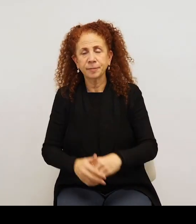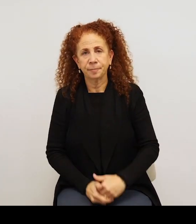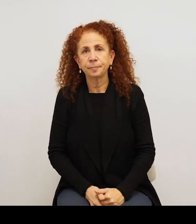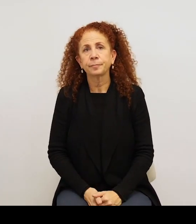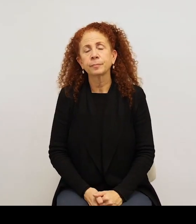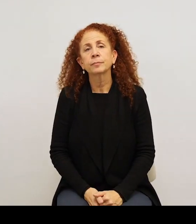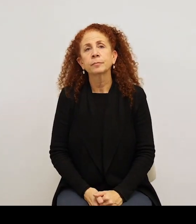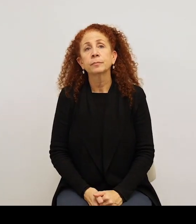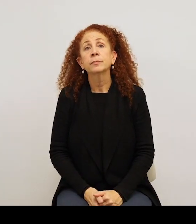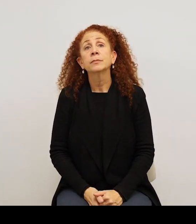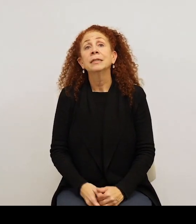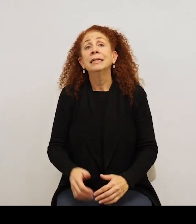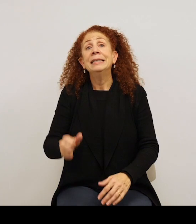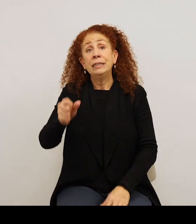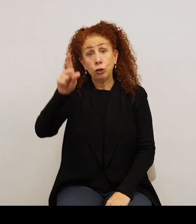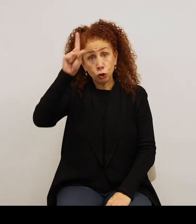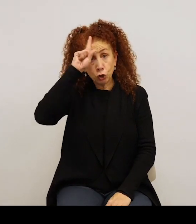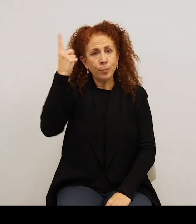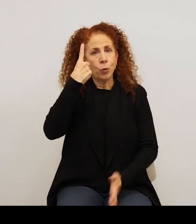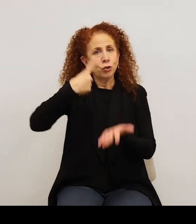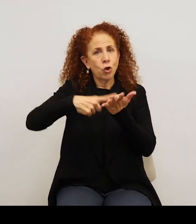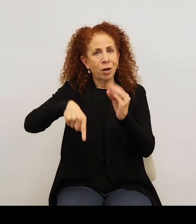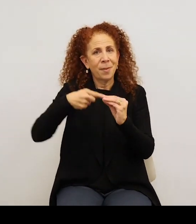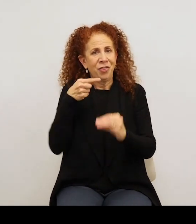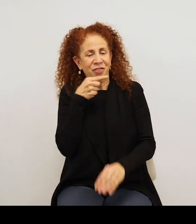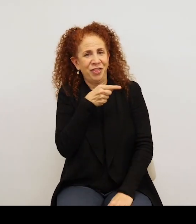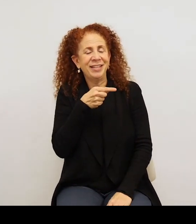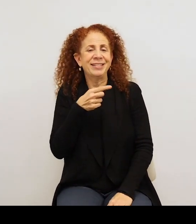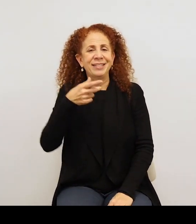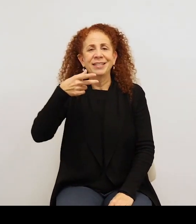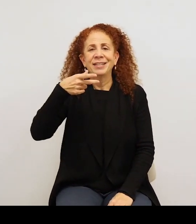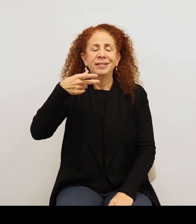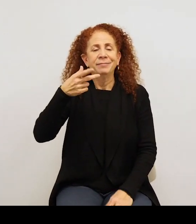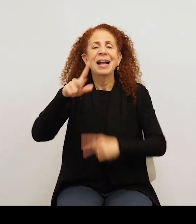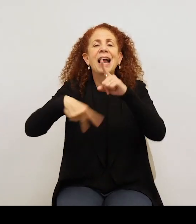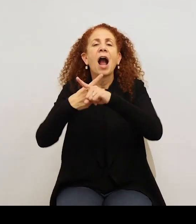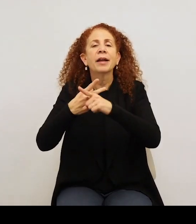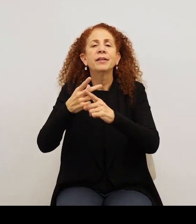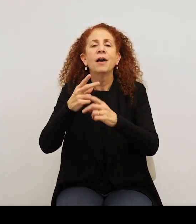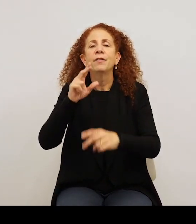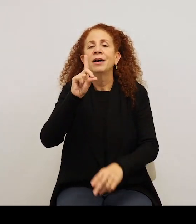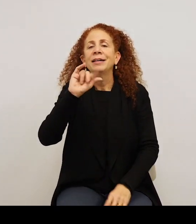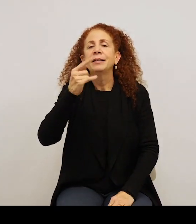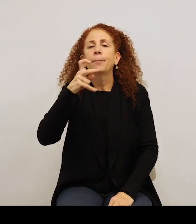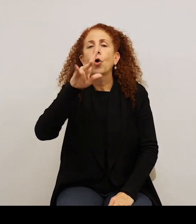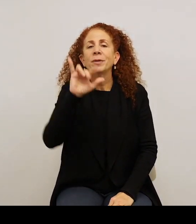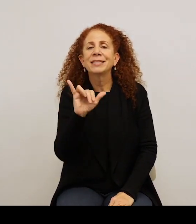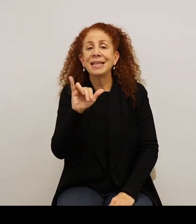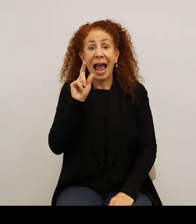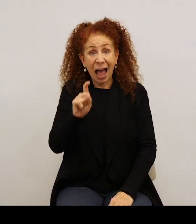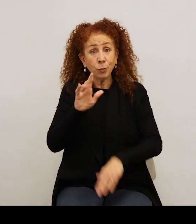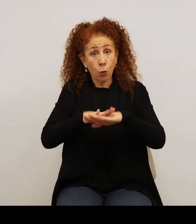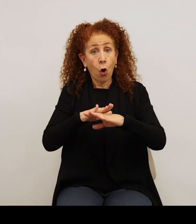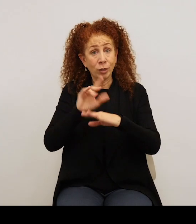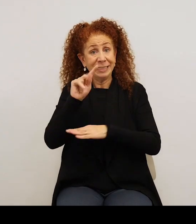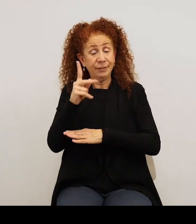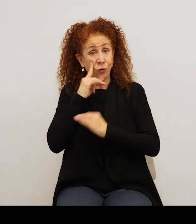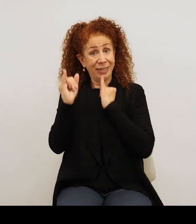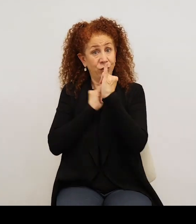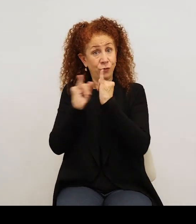I mean, in Germany, we talk about this as panda diplomacy. There's all kinds. I had to go on TV to do interviews when the pandas came.